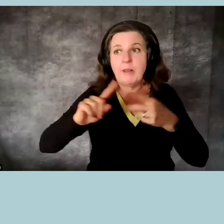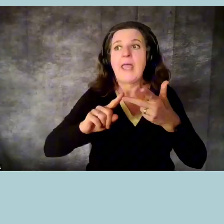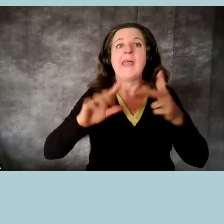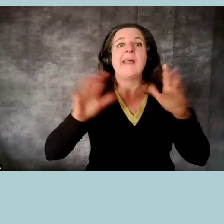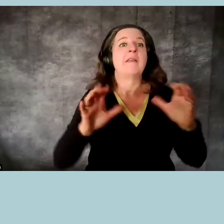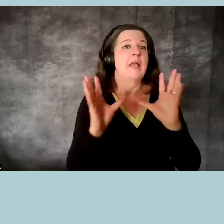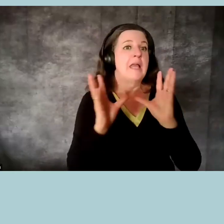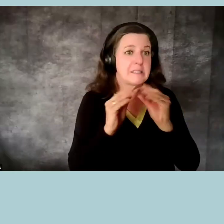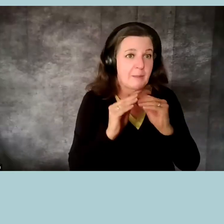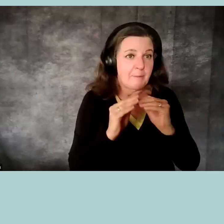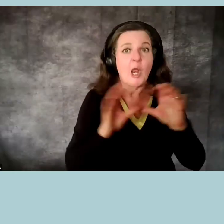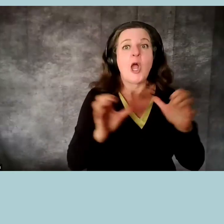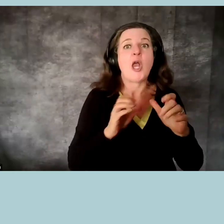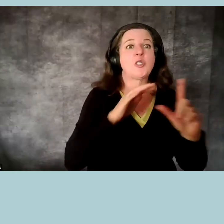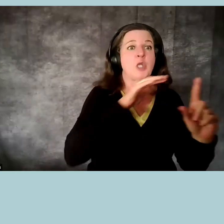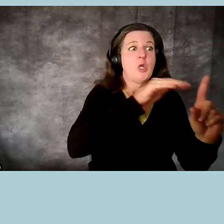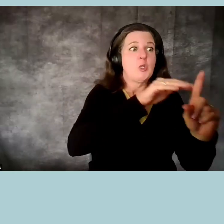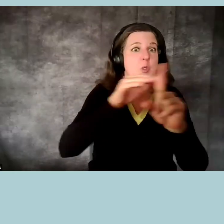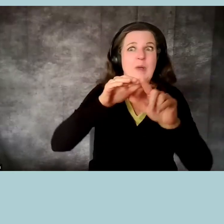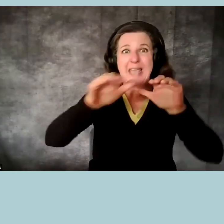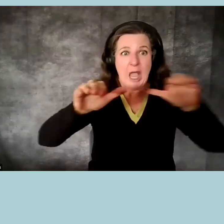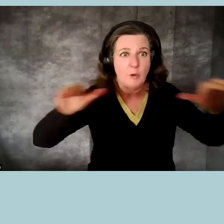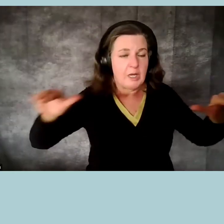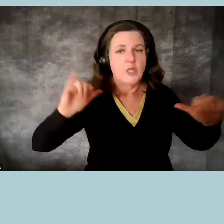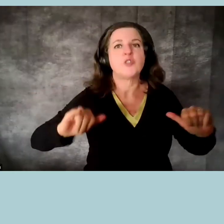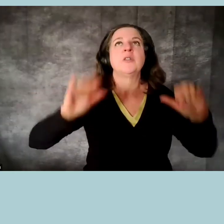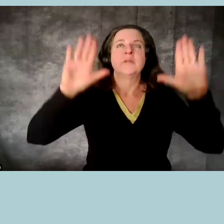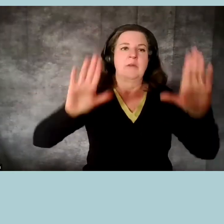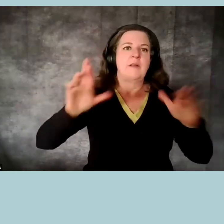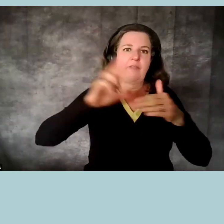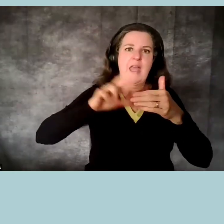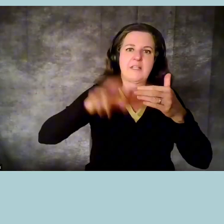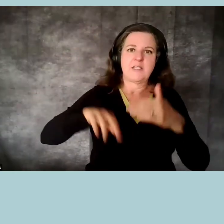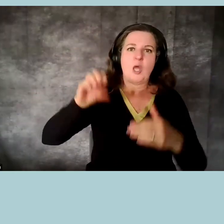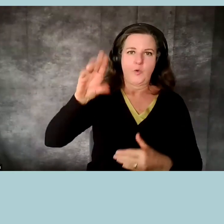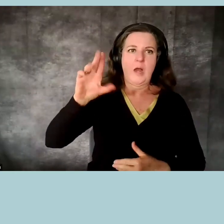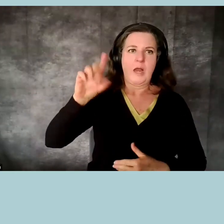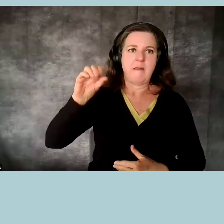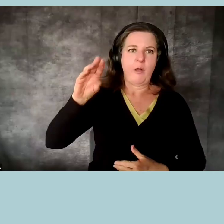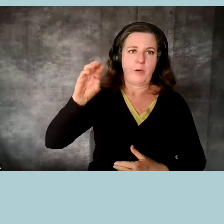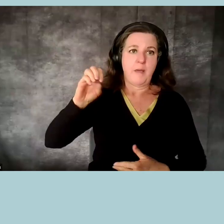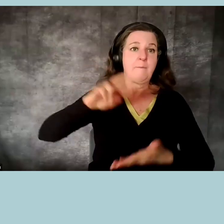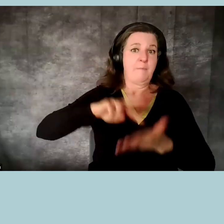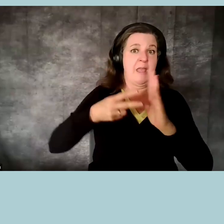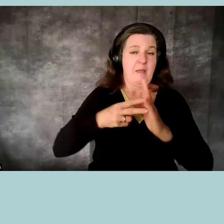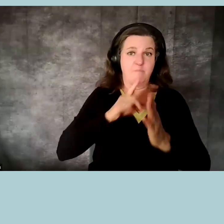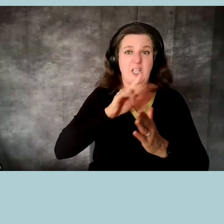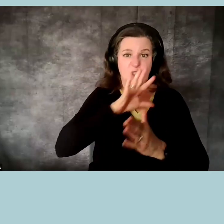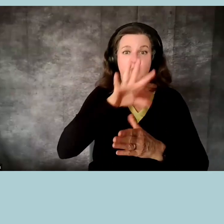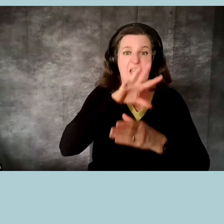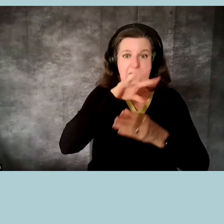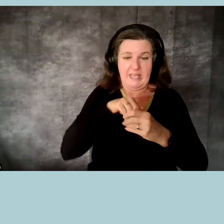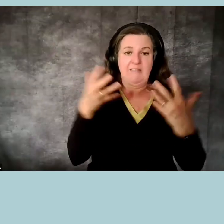be a great outcome for me that we've really helped integrated across NIH. And then kind of parallel